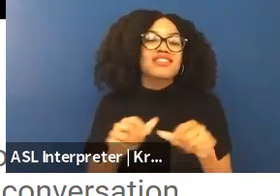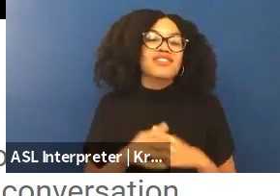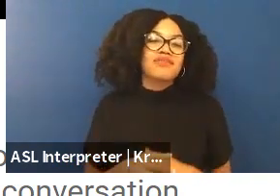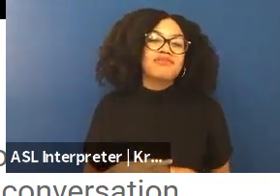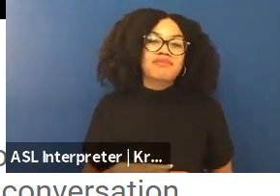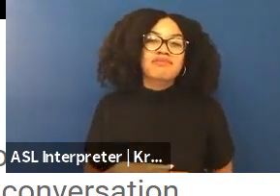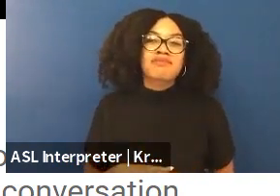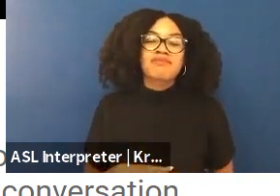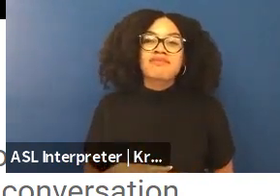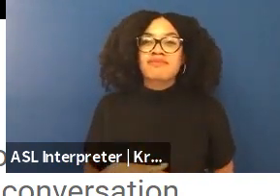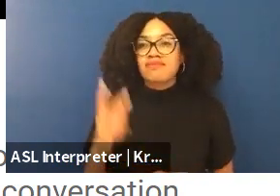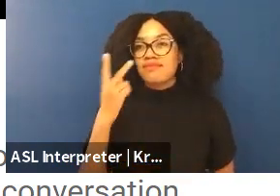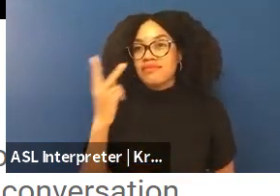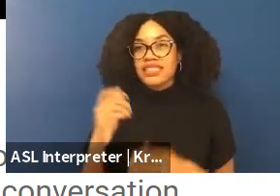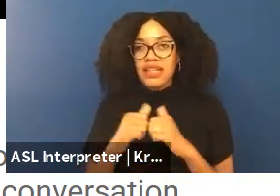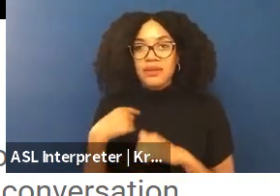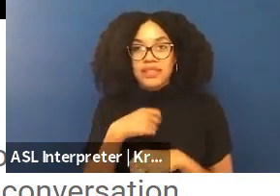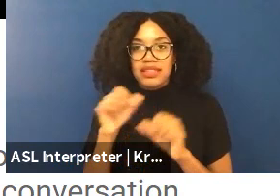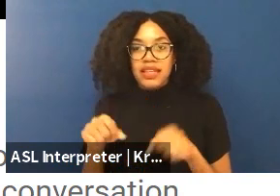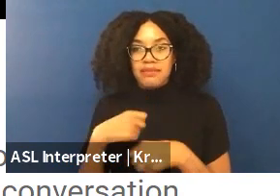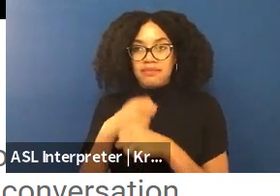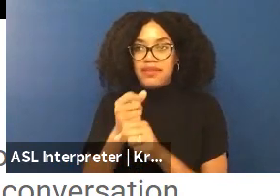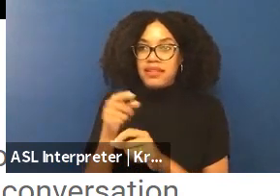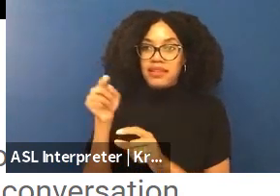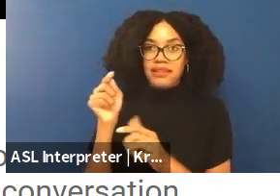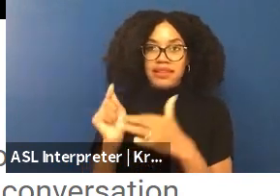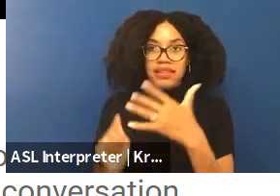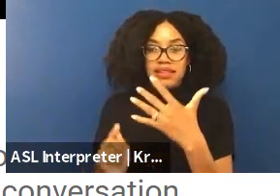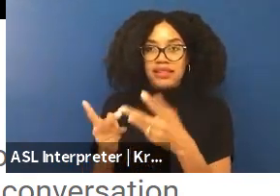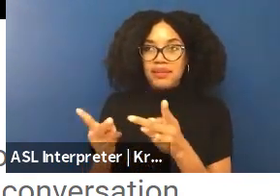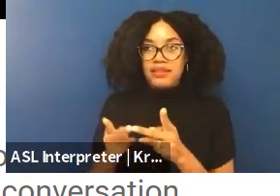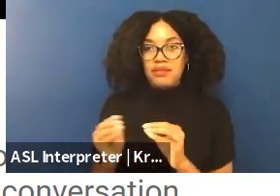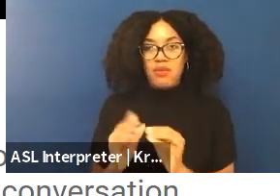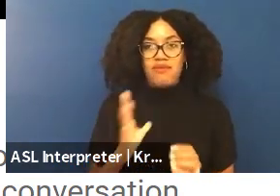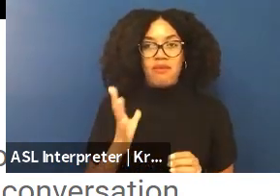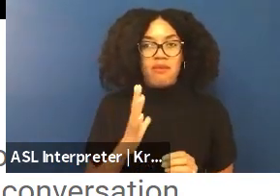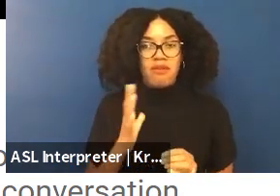Looking at how we can formalize these spaces. [Ruth] But that's-- I think that's what's cool is-- [Jamie] Yeah.